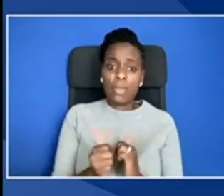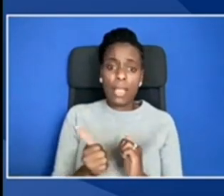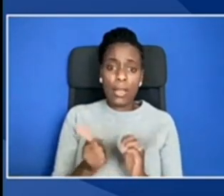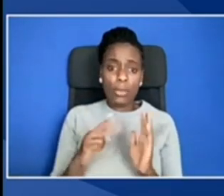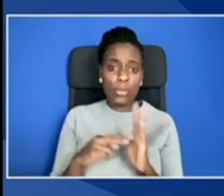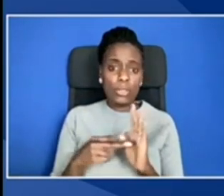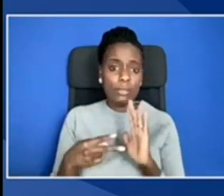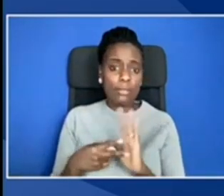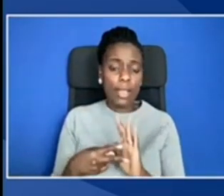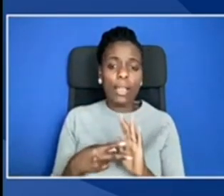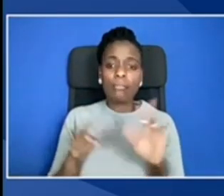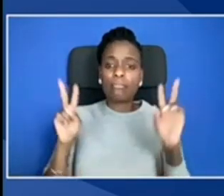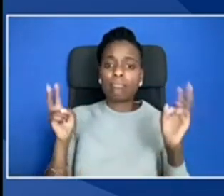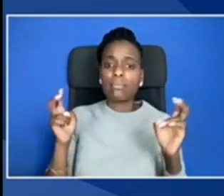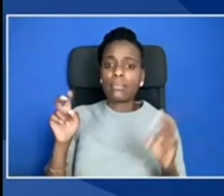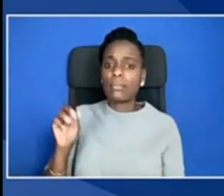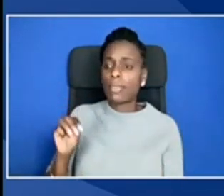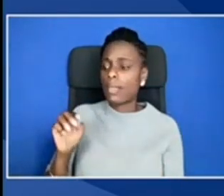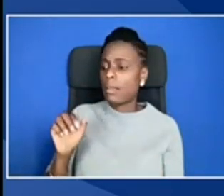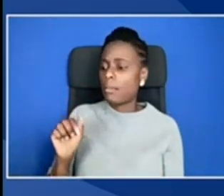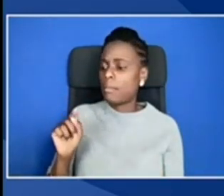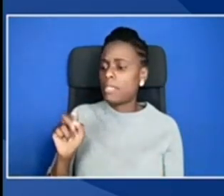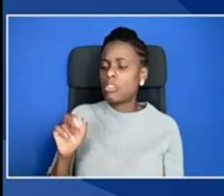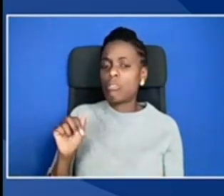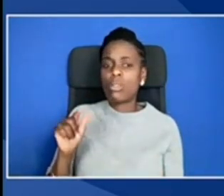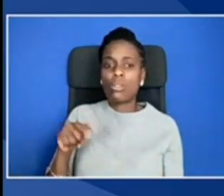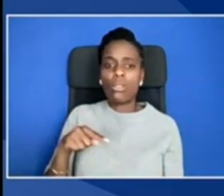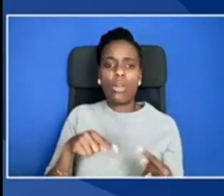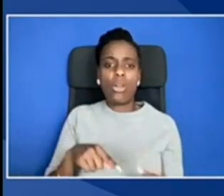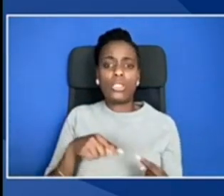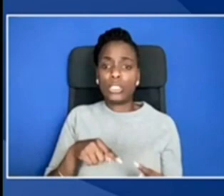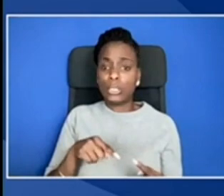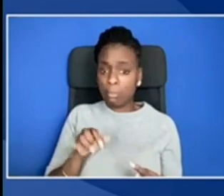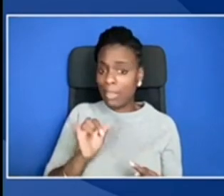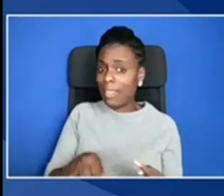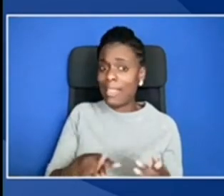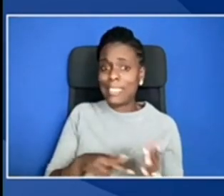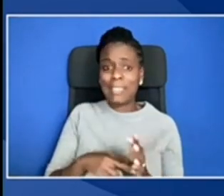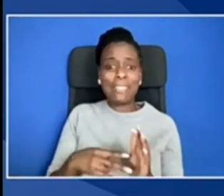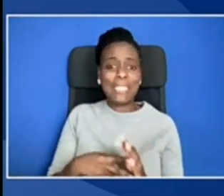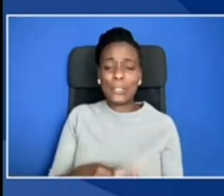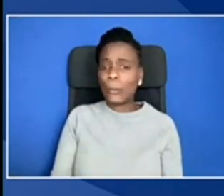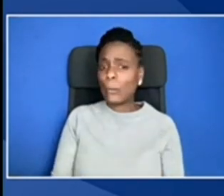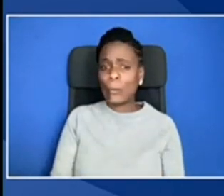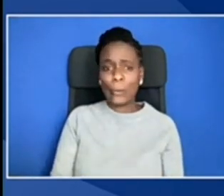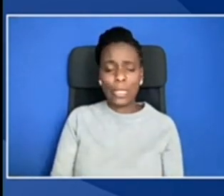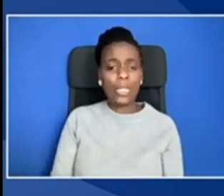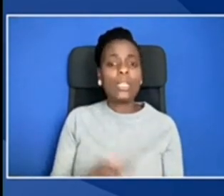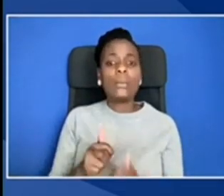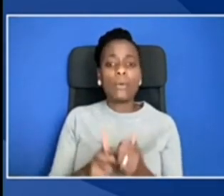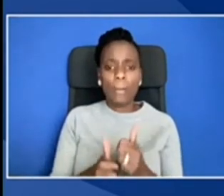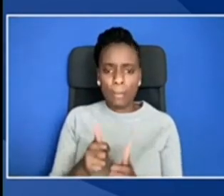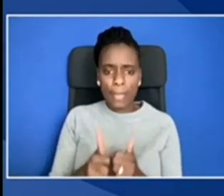hardship in the last rulemaking, and it is really, I think, problematic. And when we think about racial justice, it